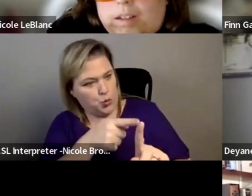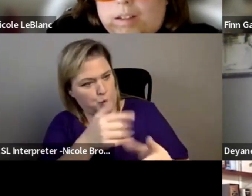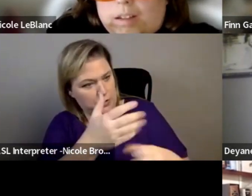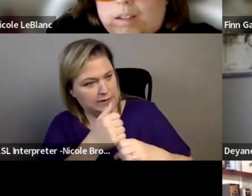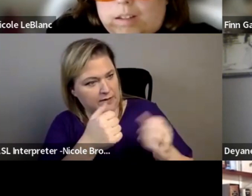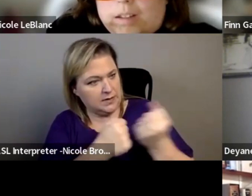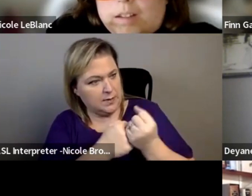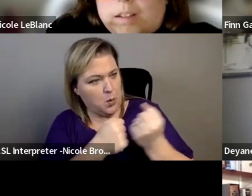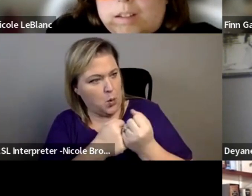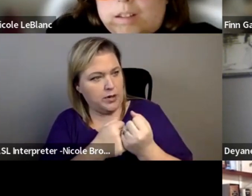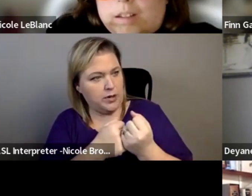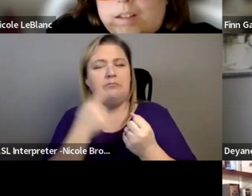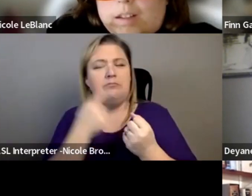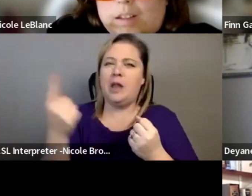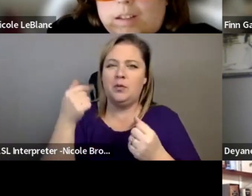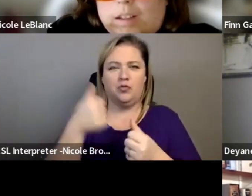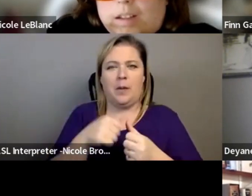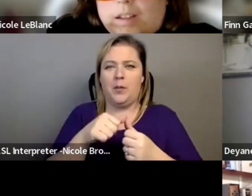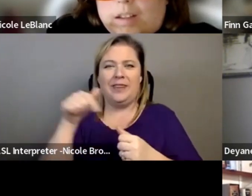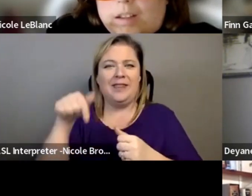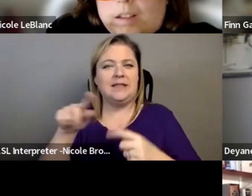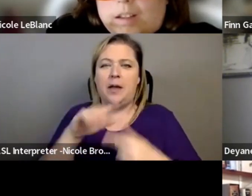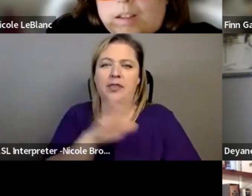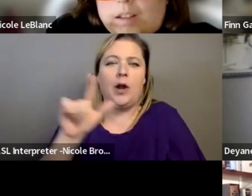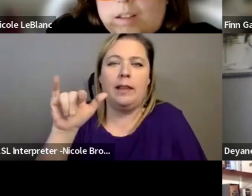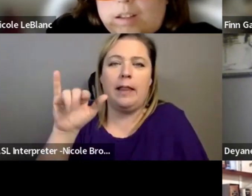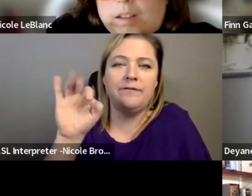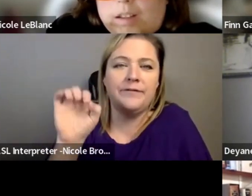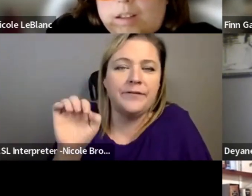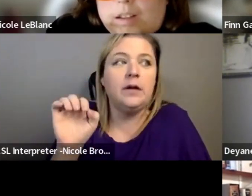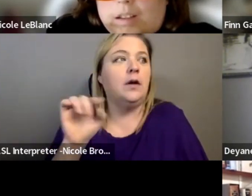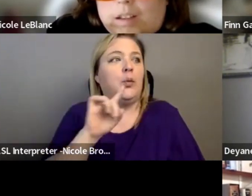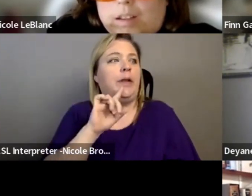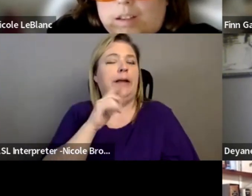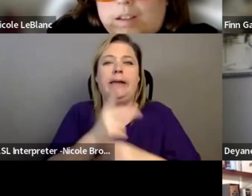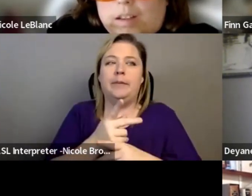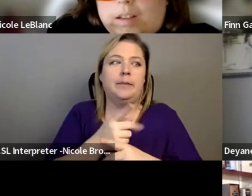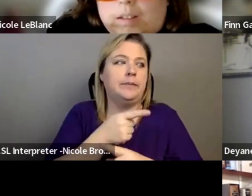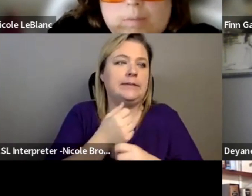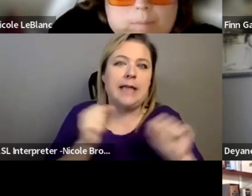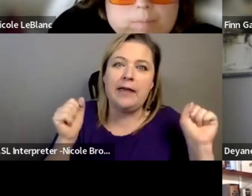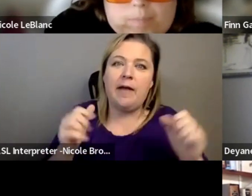is to always remember it is their lives, we must find ways to ensure they're safe, happy and satisfied with the life